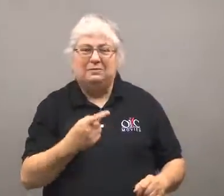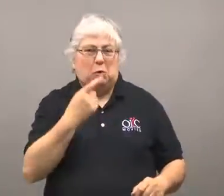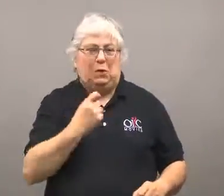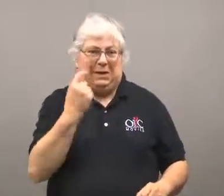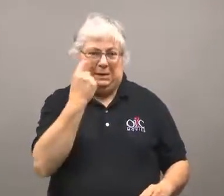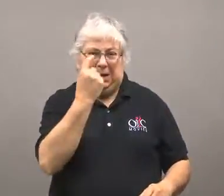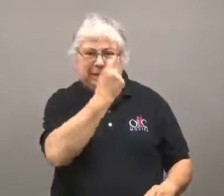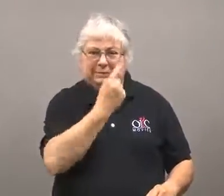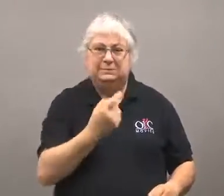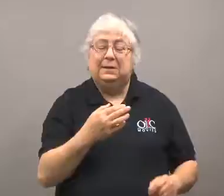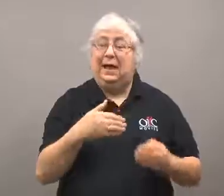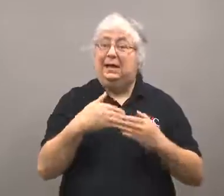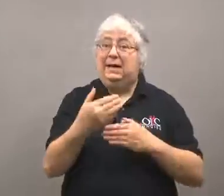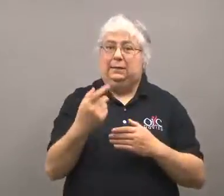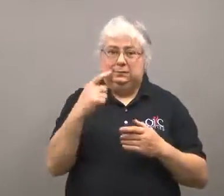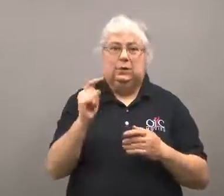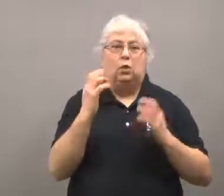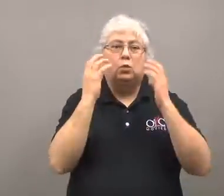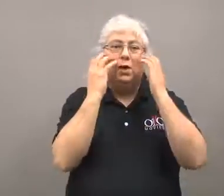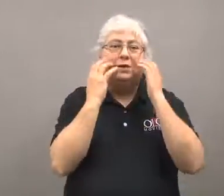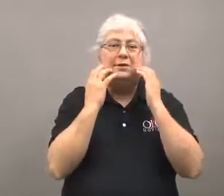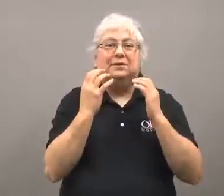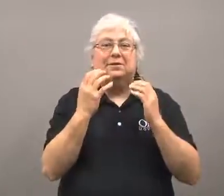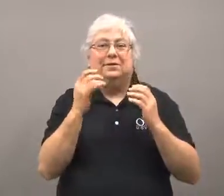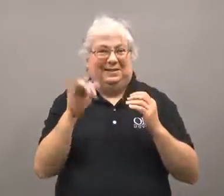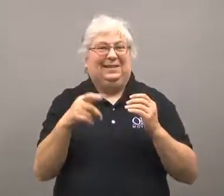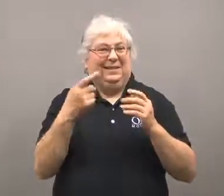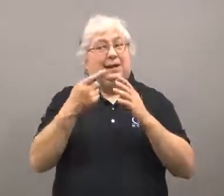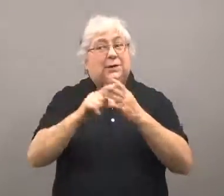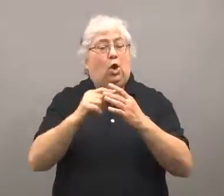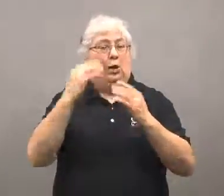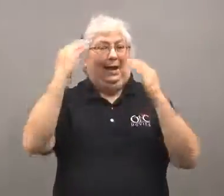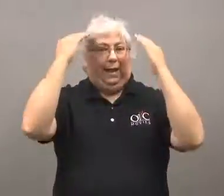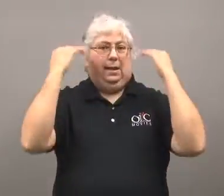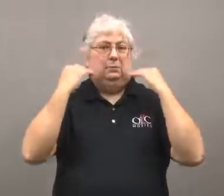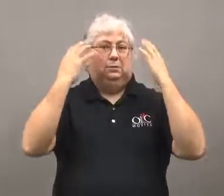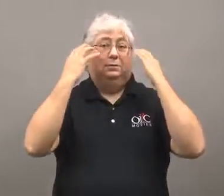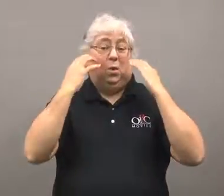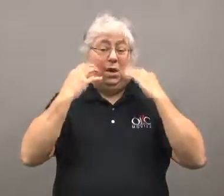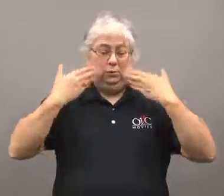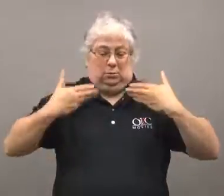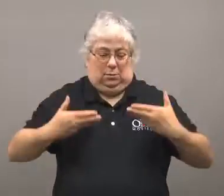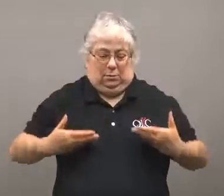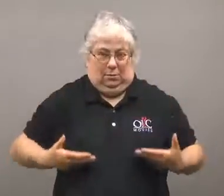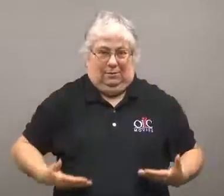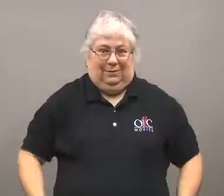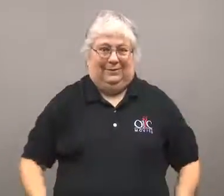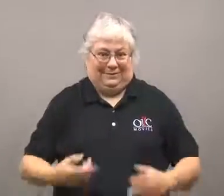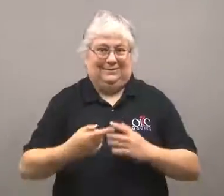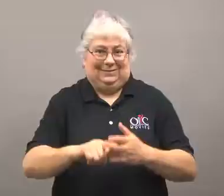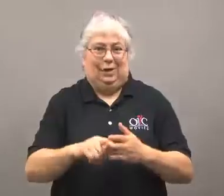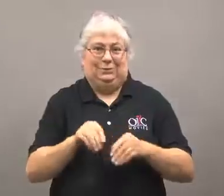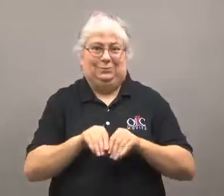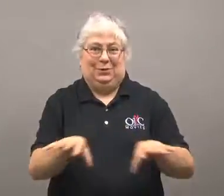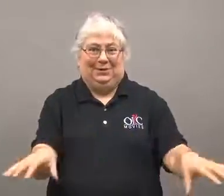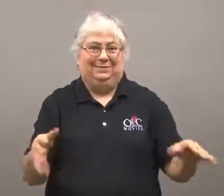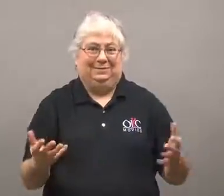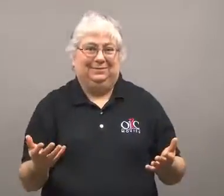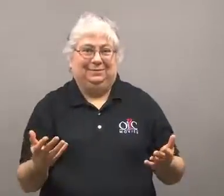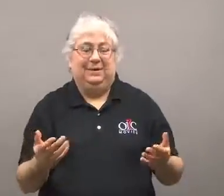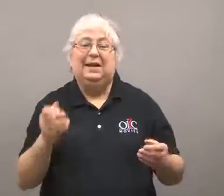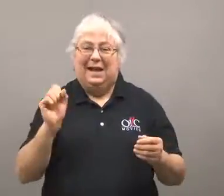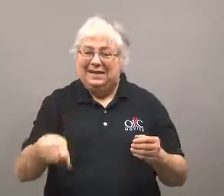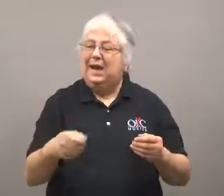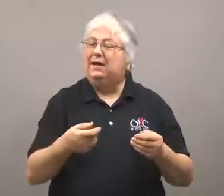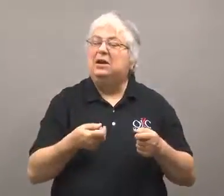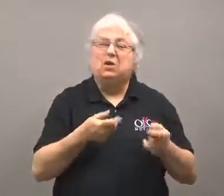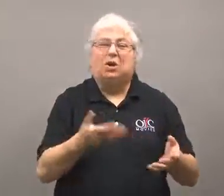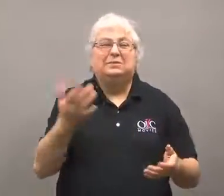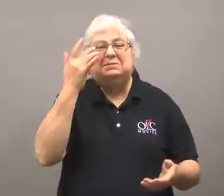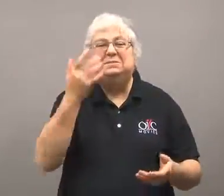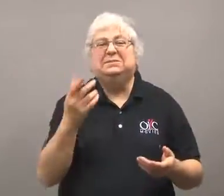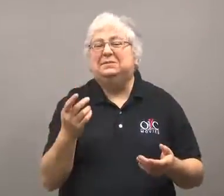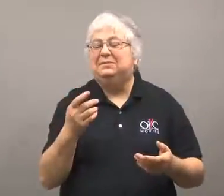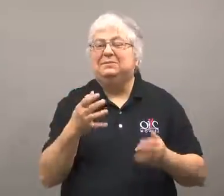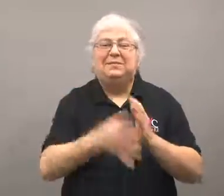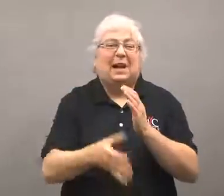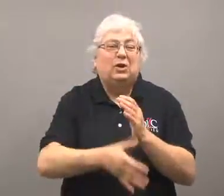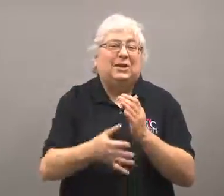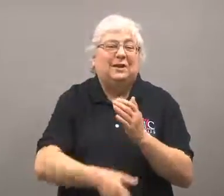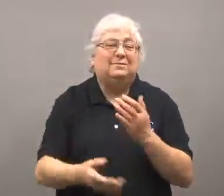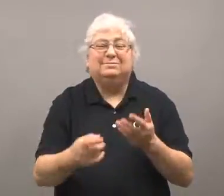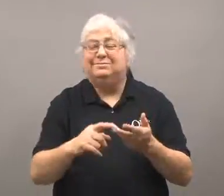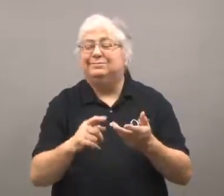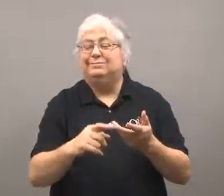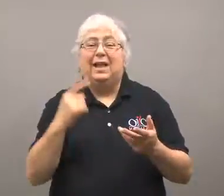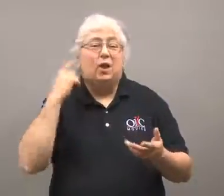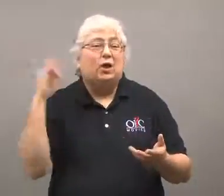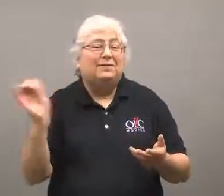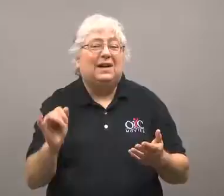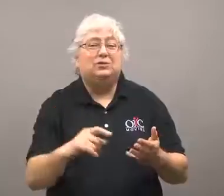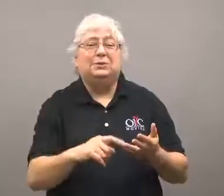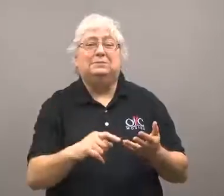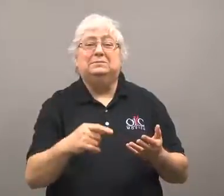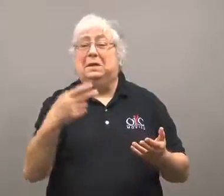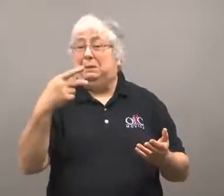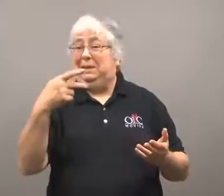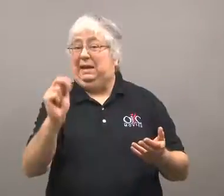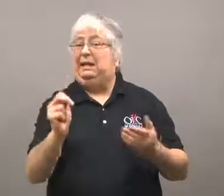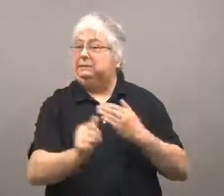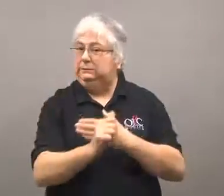The child gets red eyes, and then a rash that starts at the head and moves down.